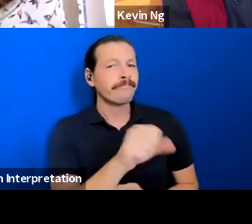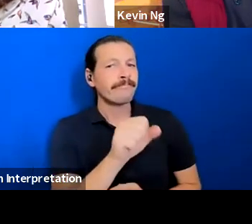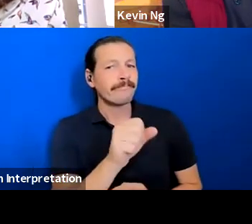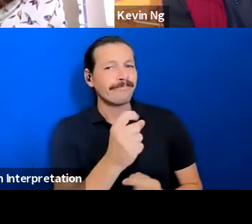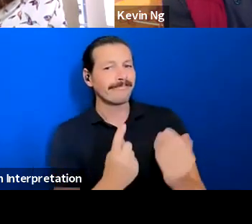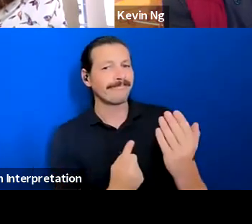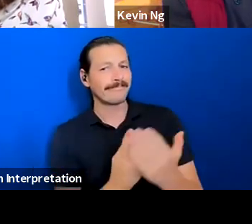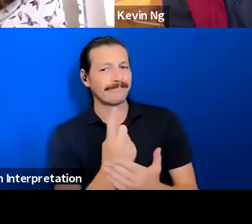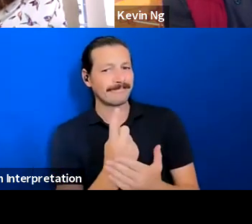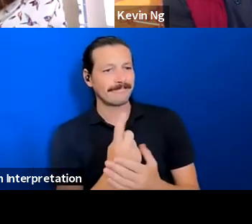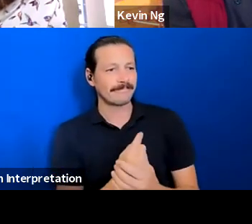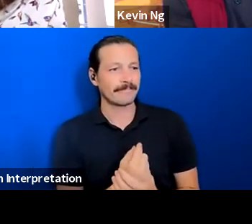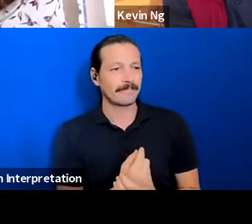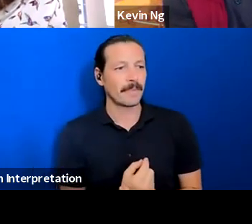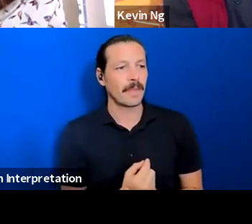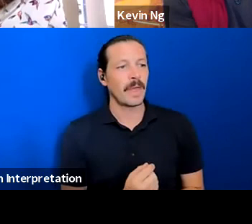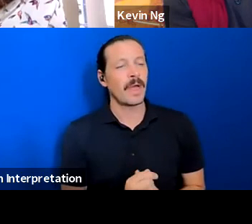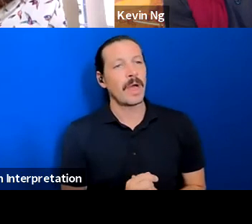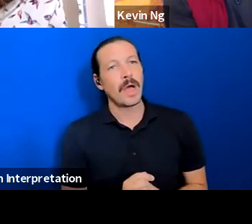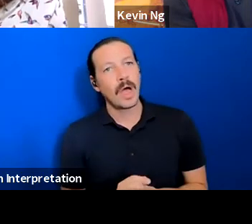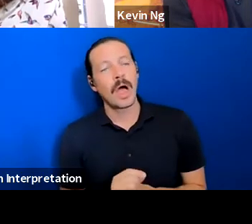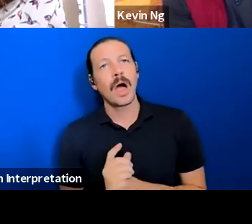I've had other colleagues who have been in other